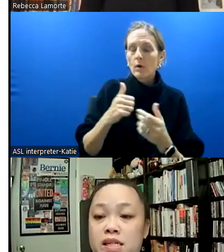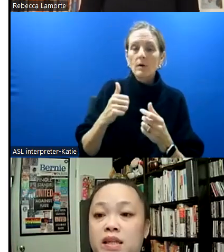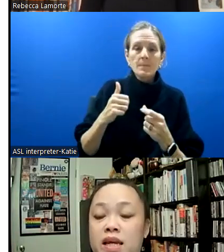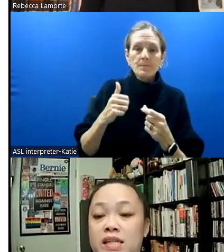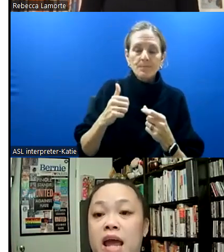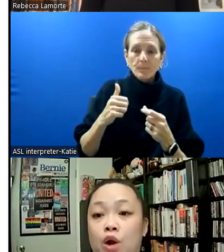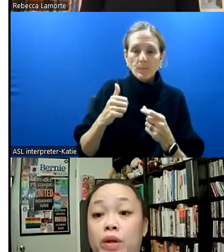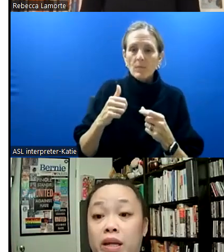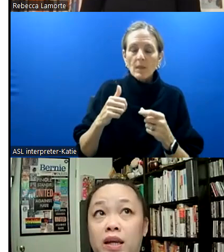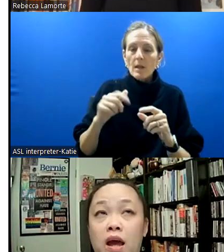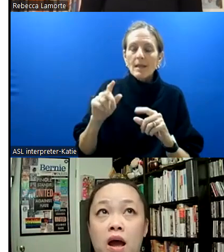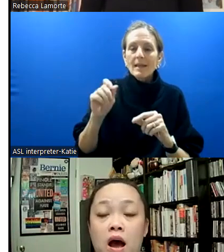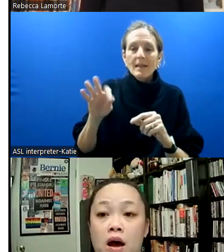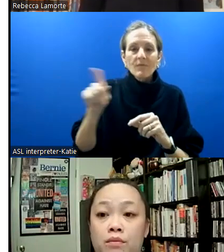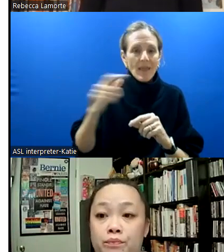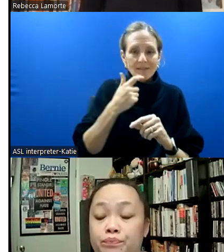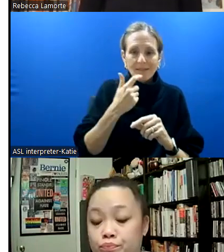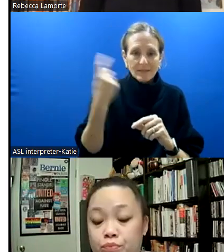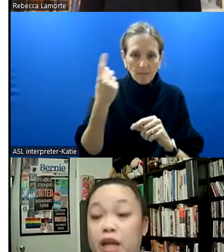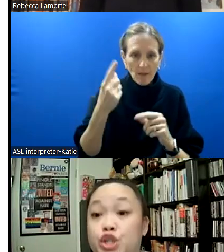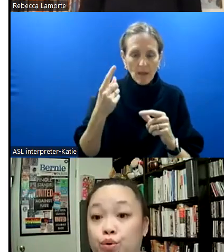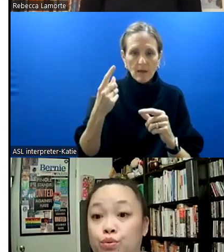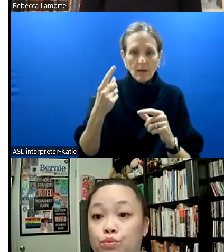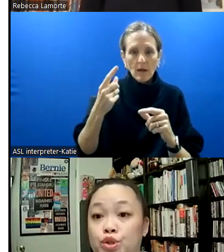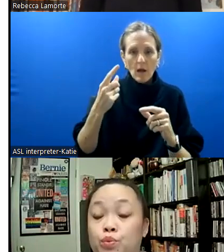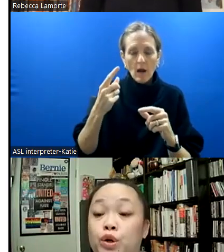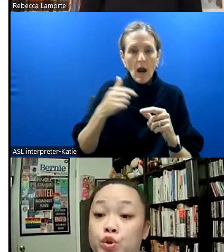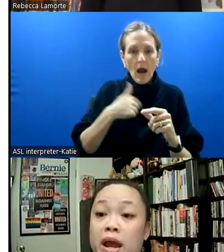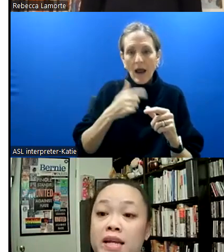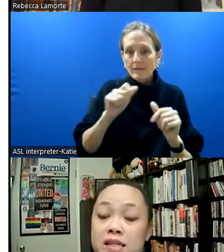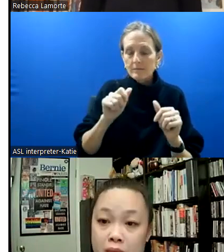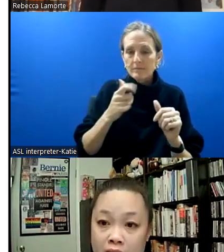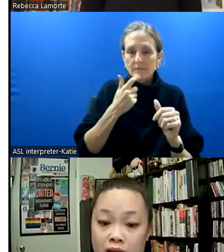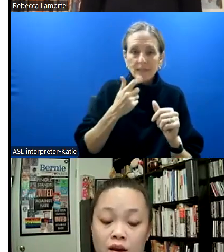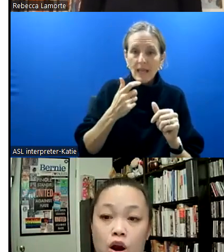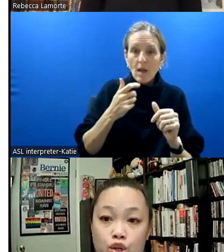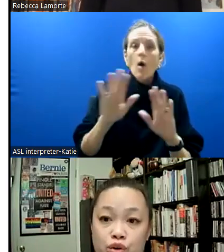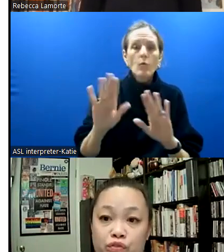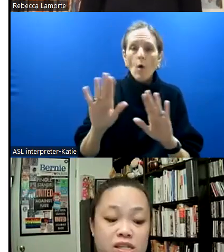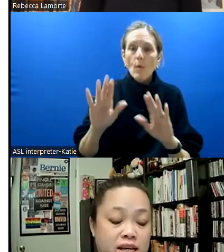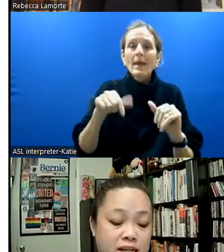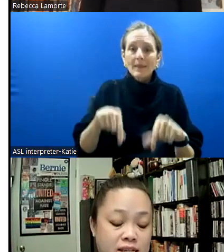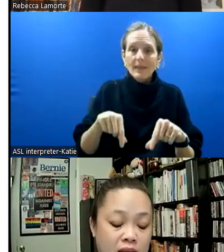and saying that it's an equity issue. We're trying to make our services